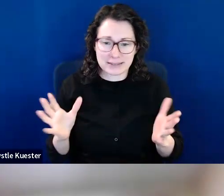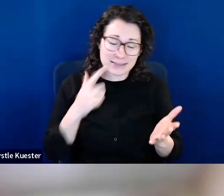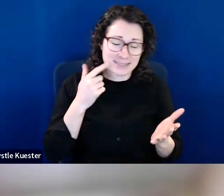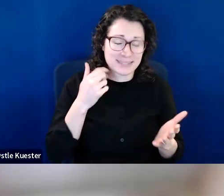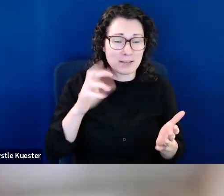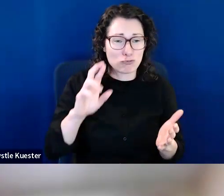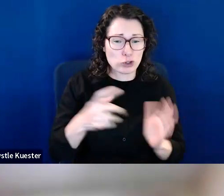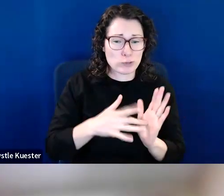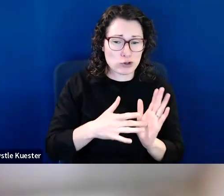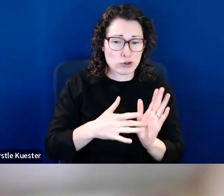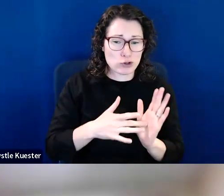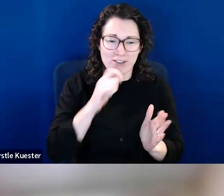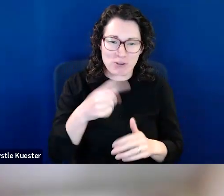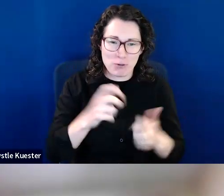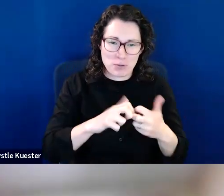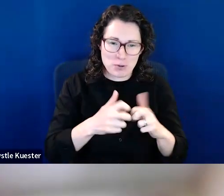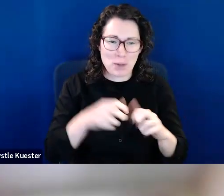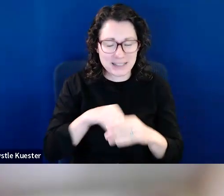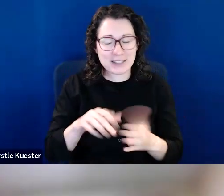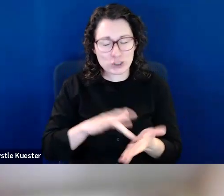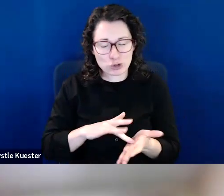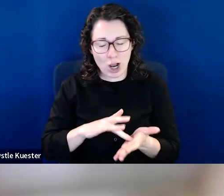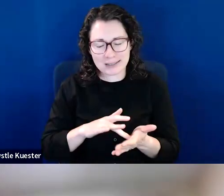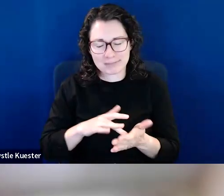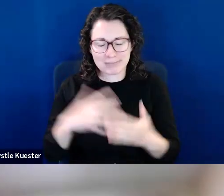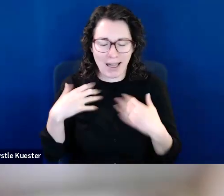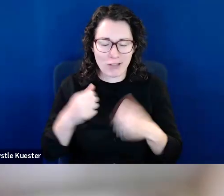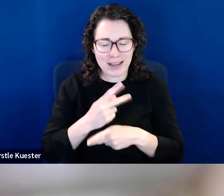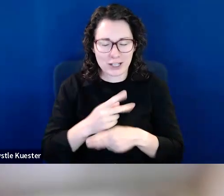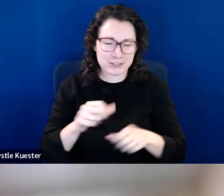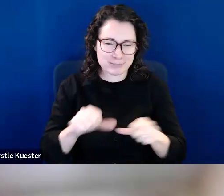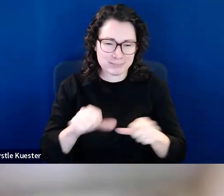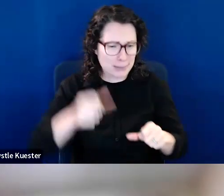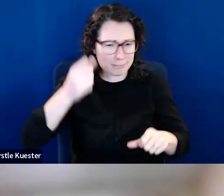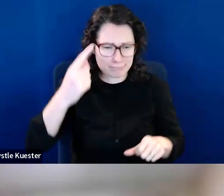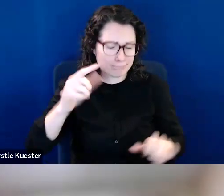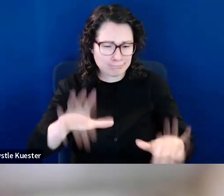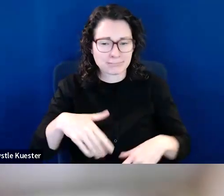drugs are not the only problem in the drug in the in the healthcare space. Uh I will say that in the